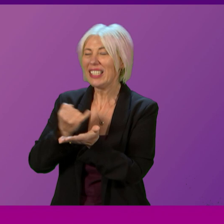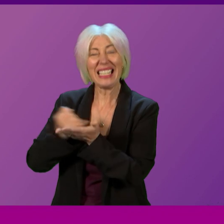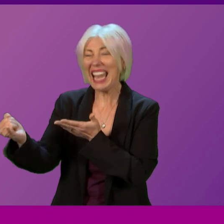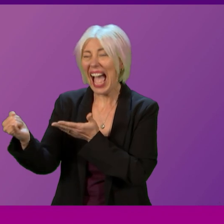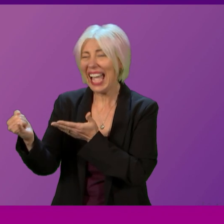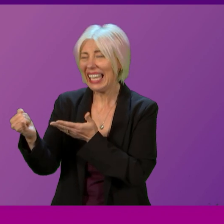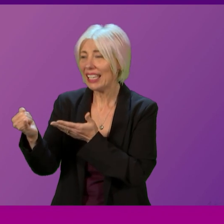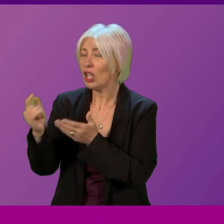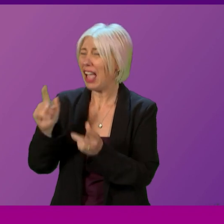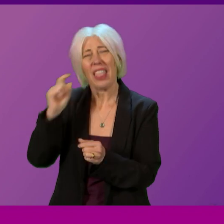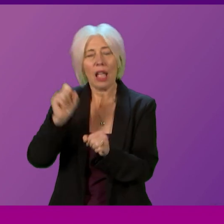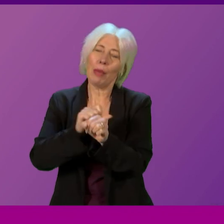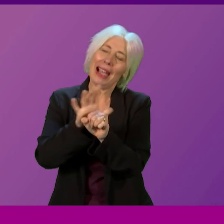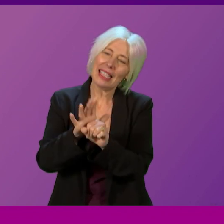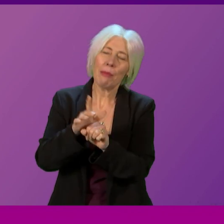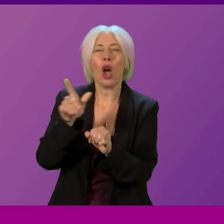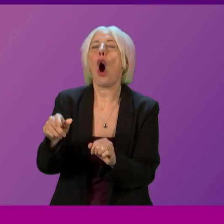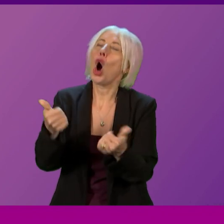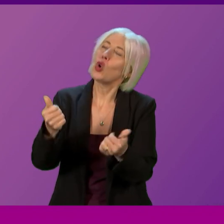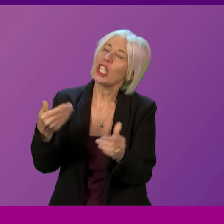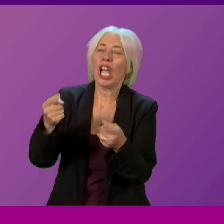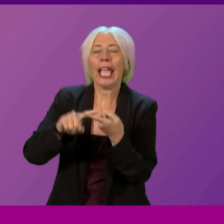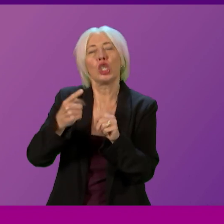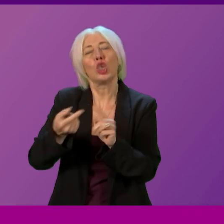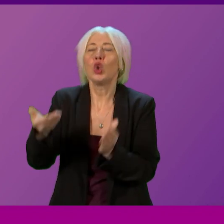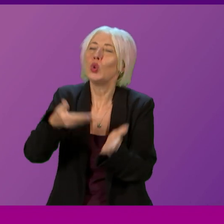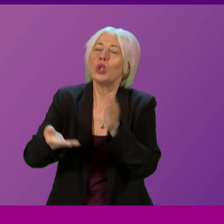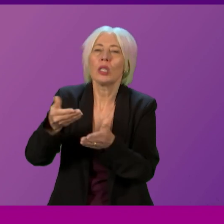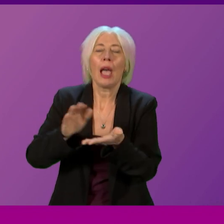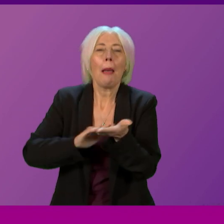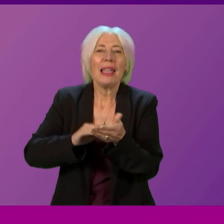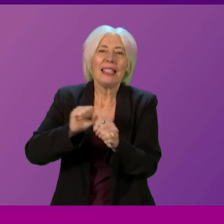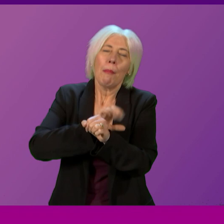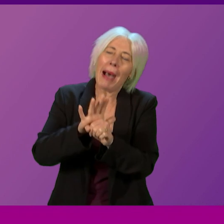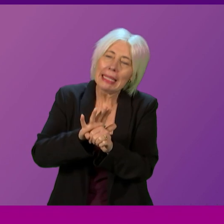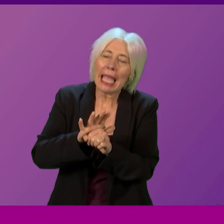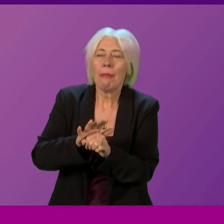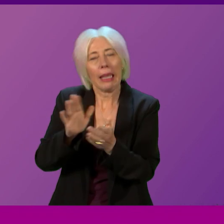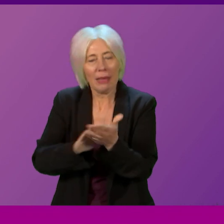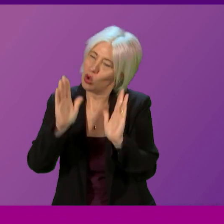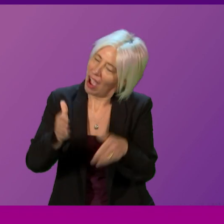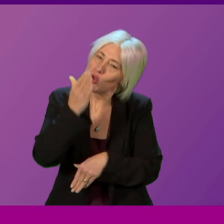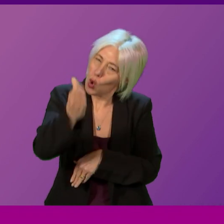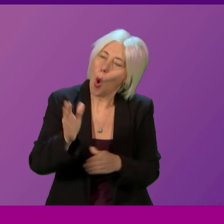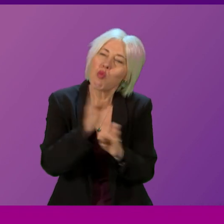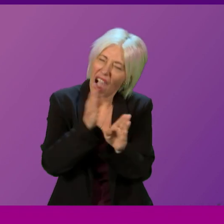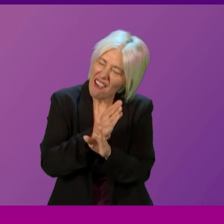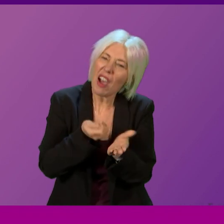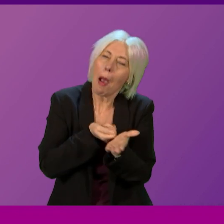It is not a good enough excuse to say that, because there was a pandemic, that made it okay for people to have to go private and pay for treatment.